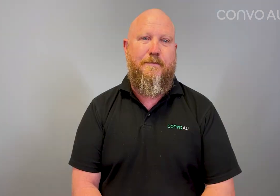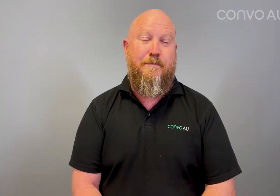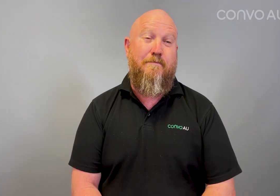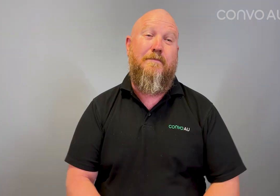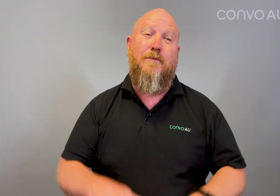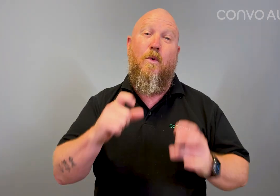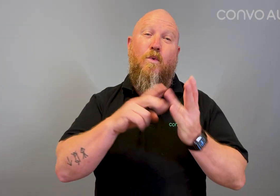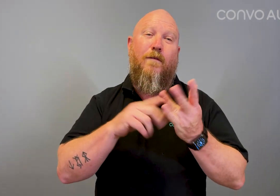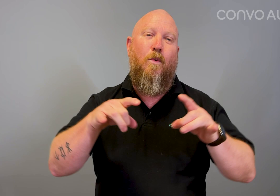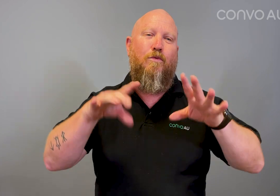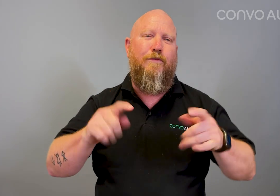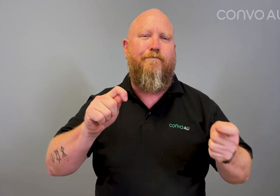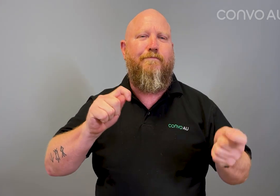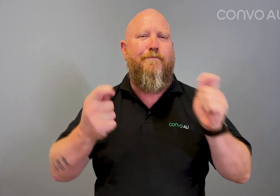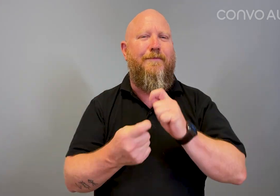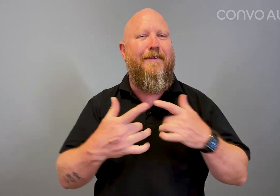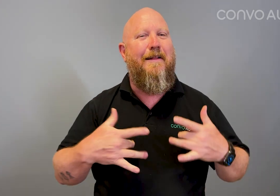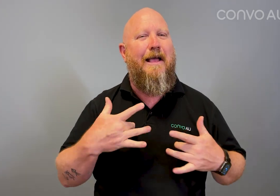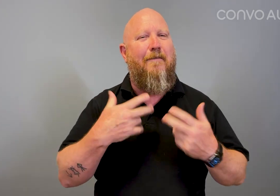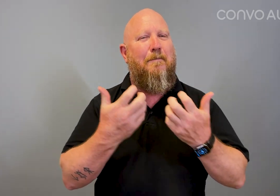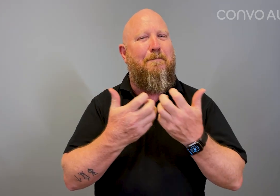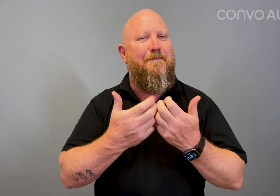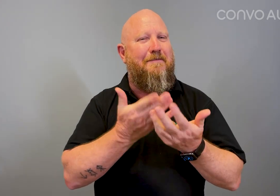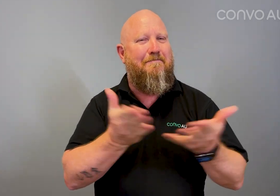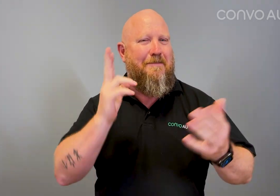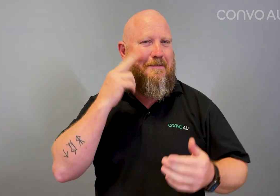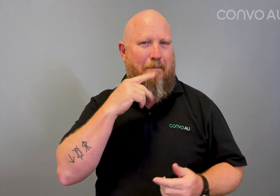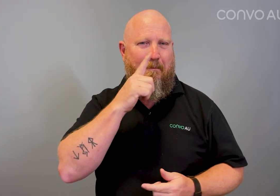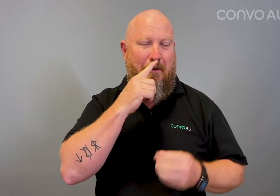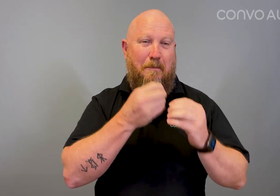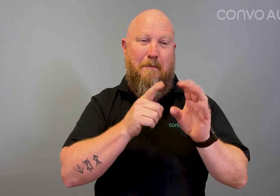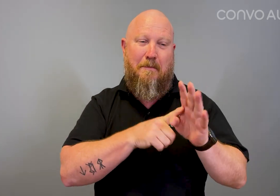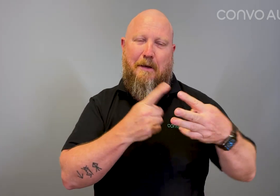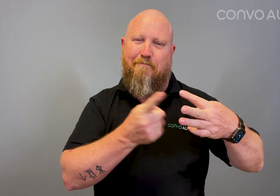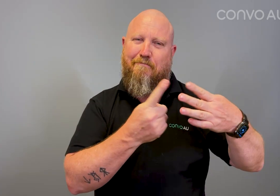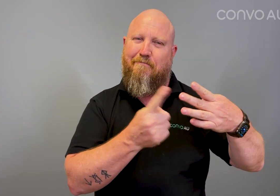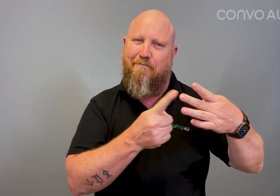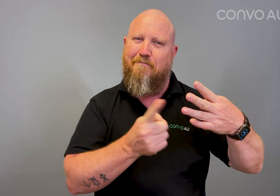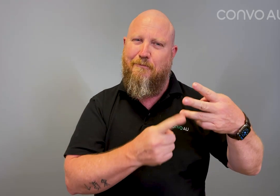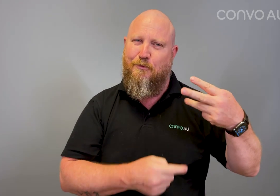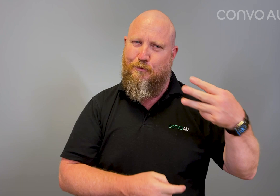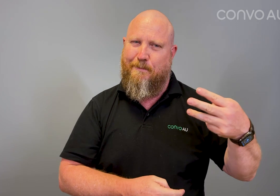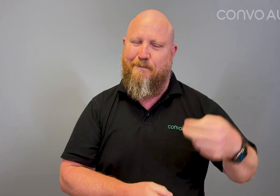Convo Australia has transformed the lives of Deaf people by: